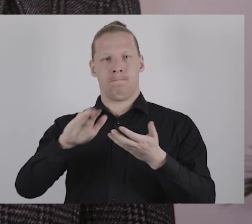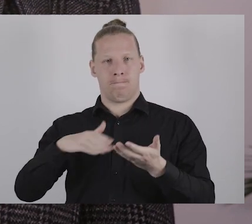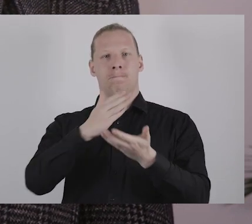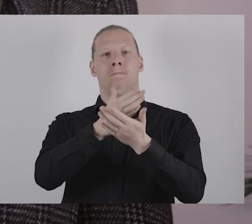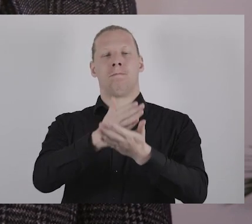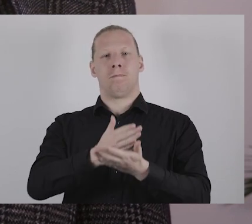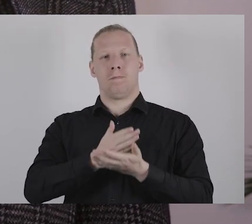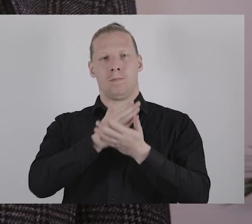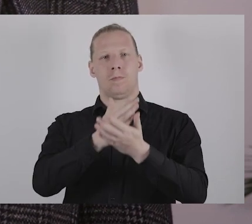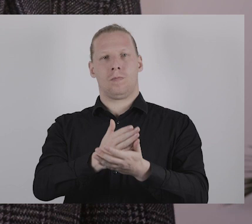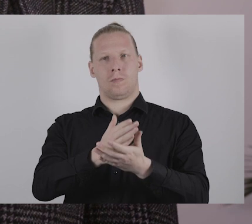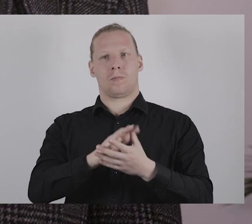Tāiki e.